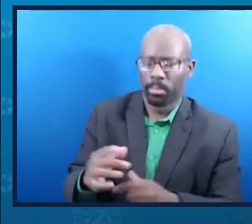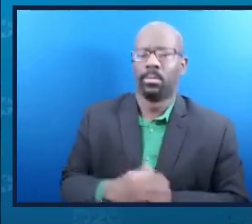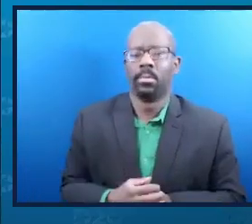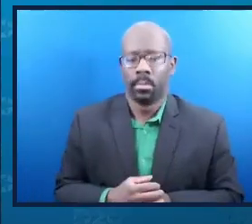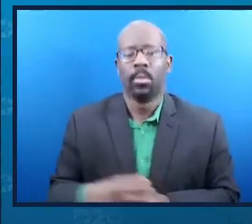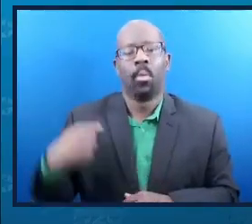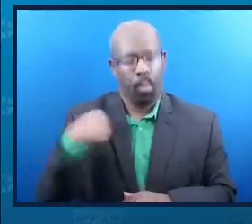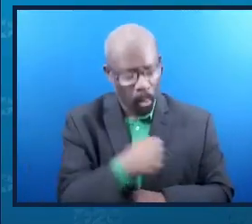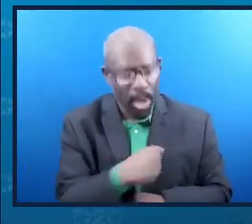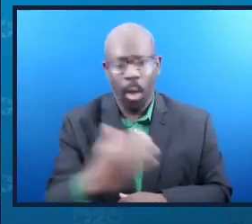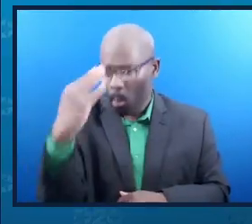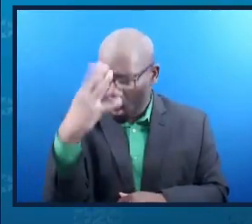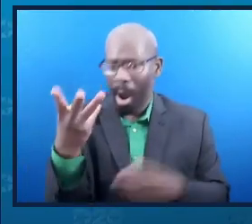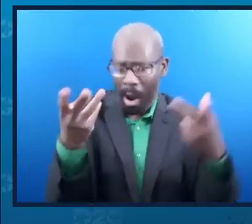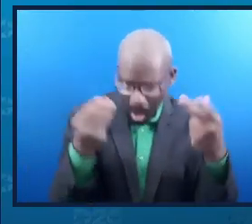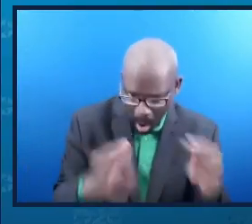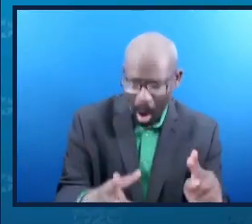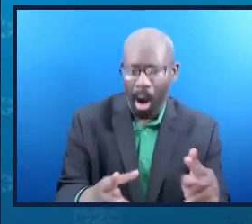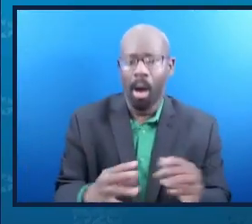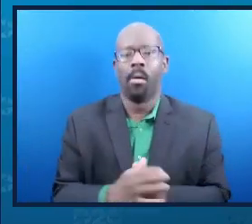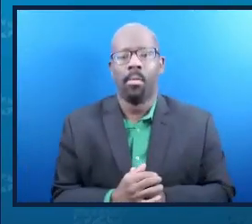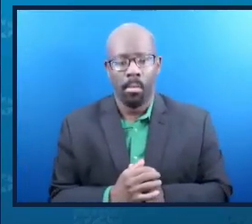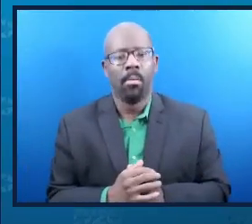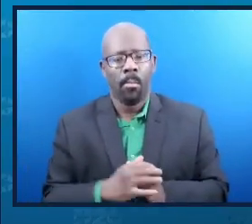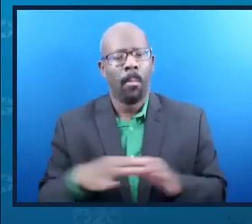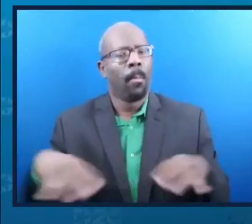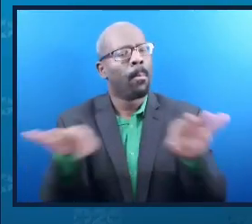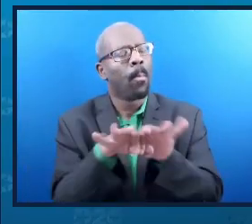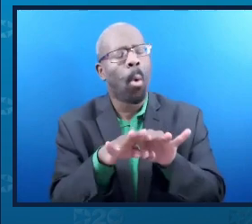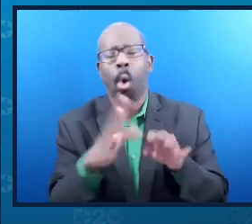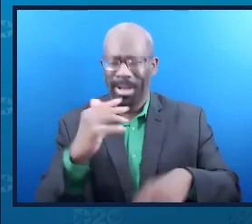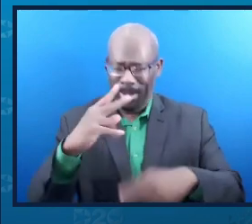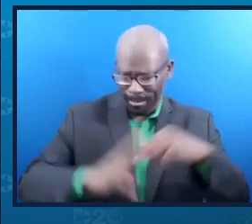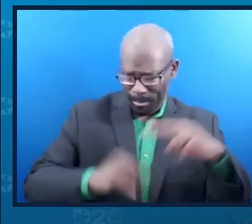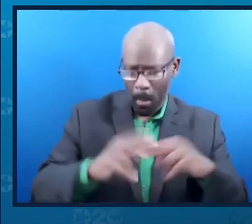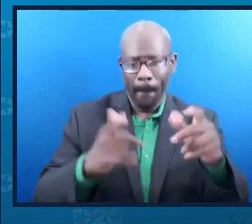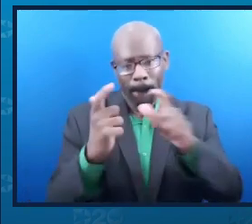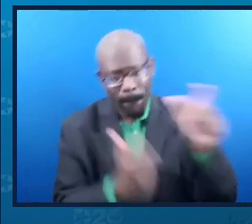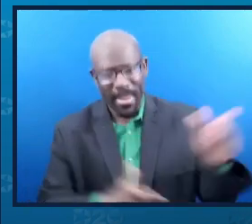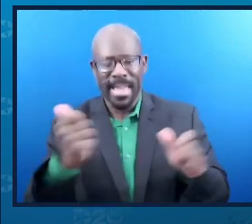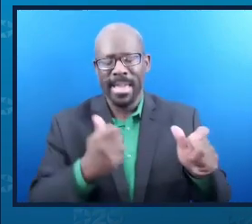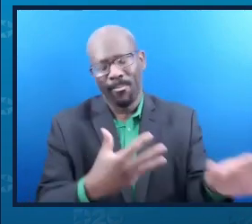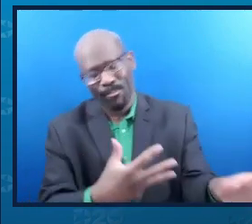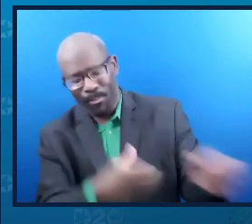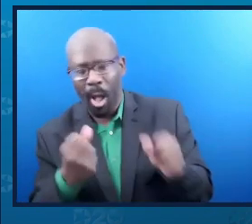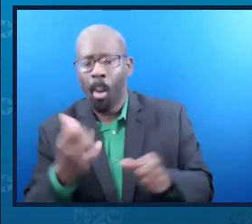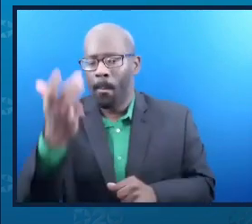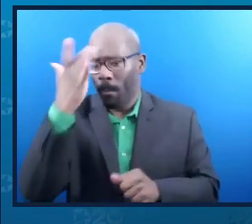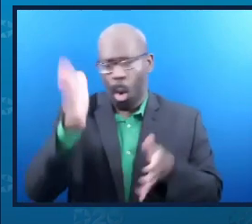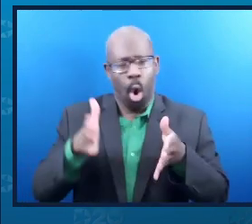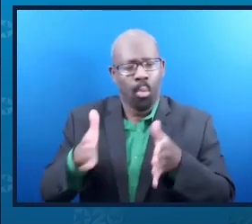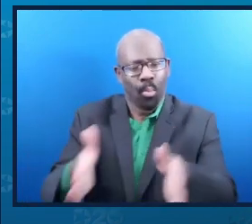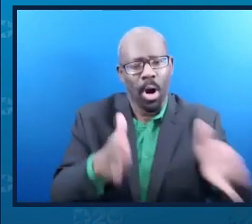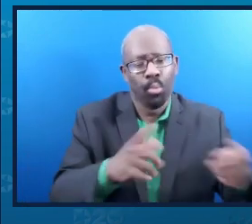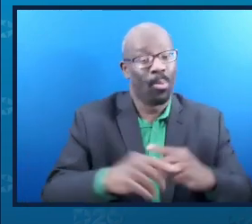THIS TIME, BIGGER AND FASTER, AND SMARTER.